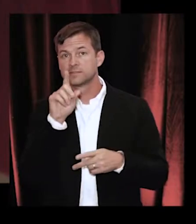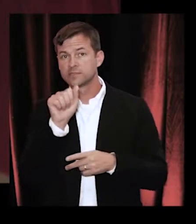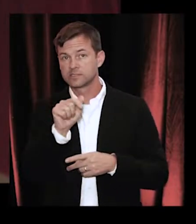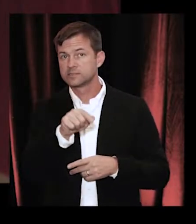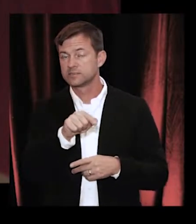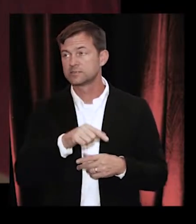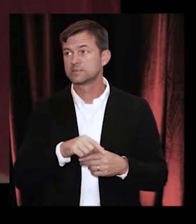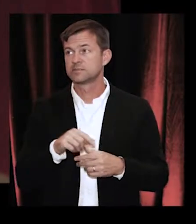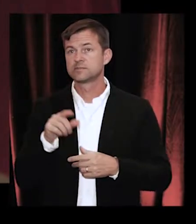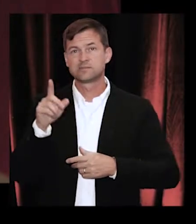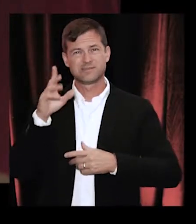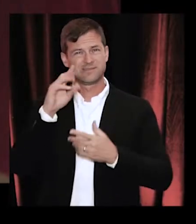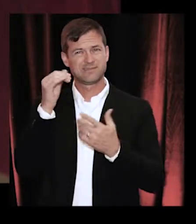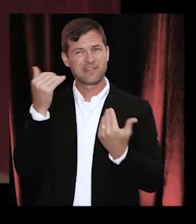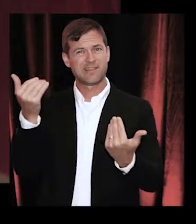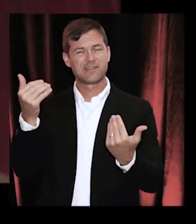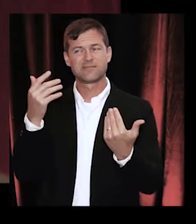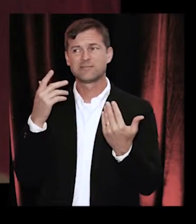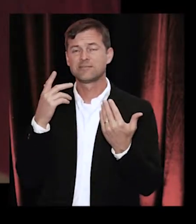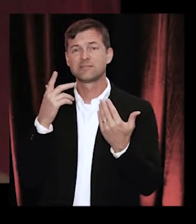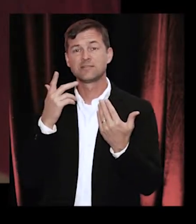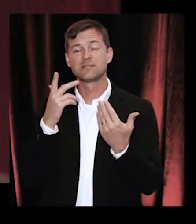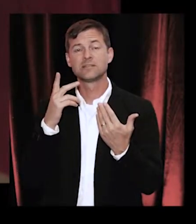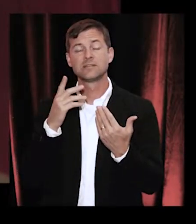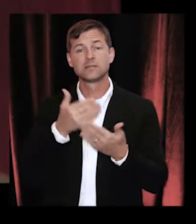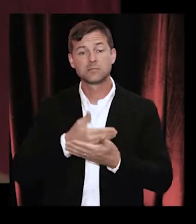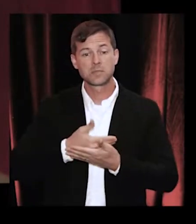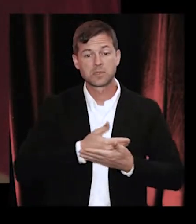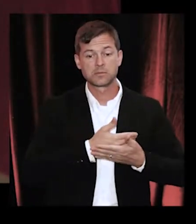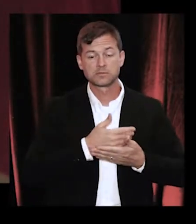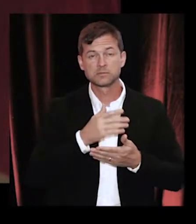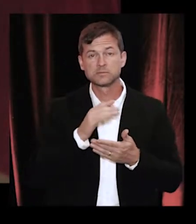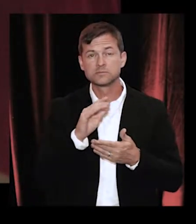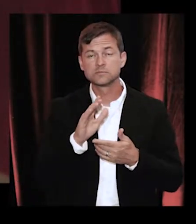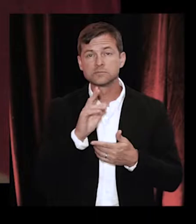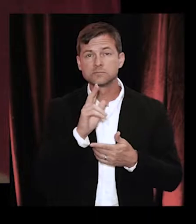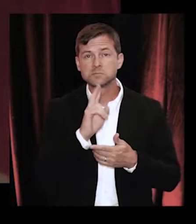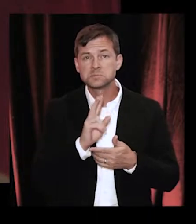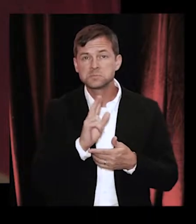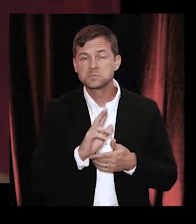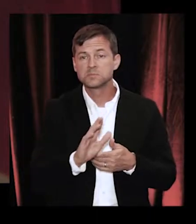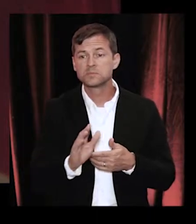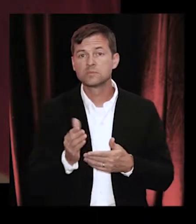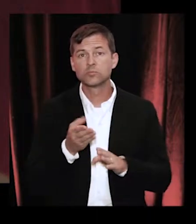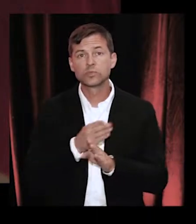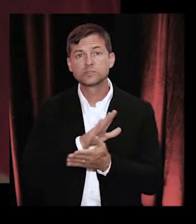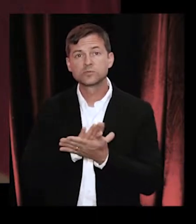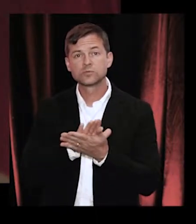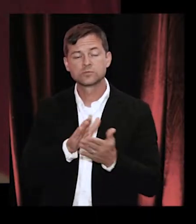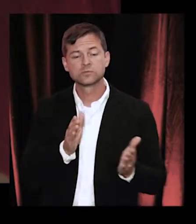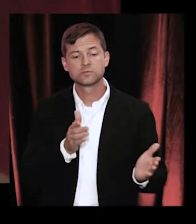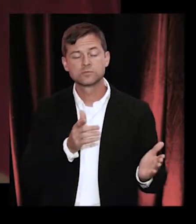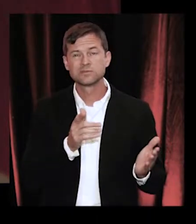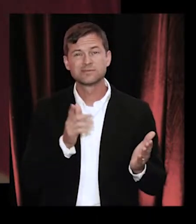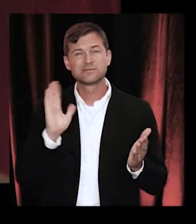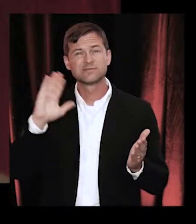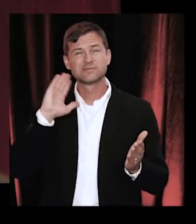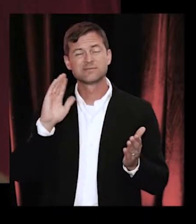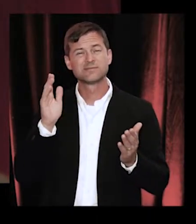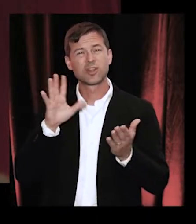And she has closed the learning gap for infants, toddlers and preschoolers by supporting funding for Alabama's early intervention system